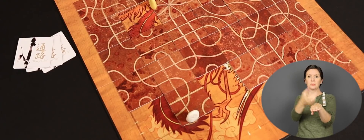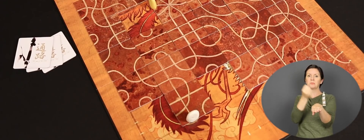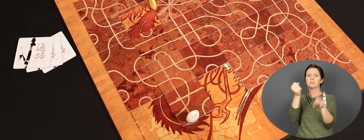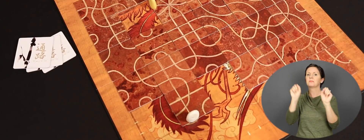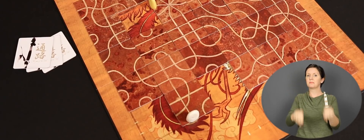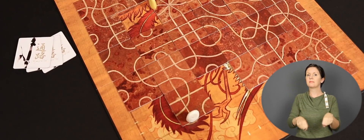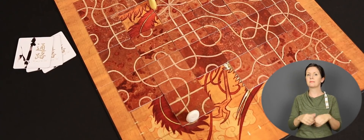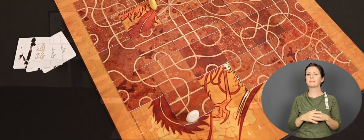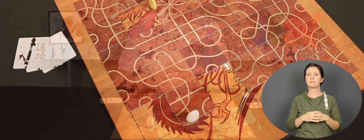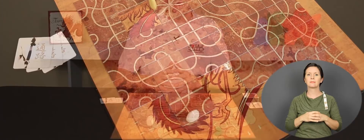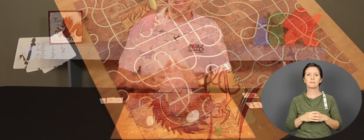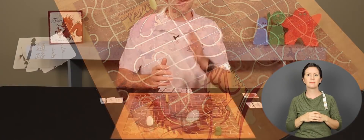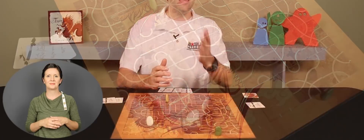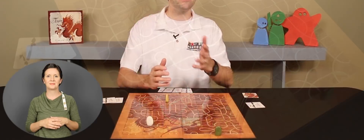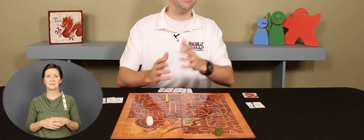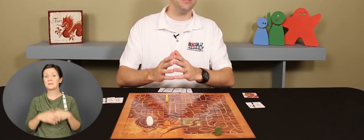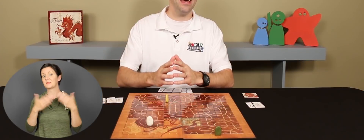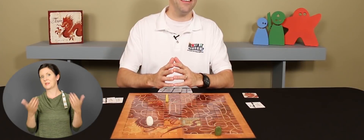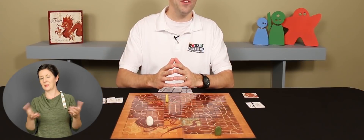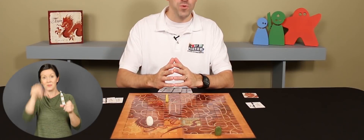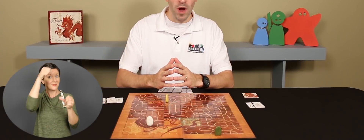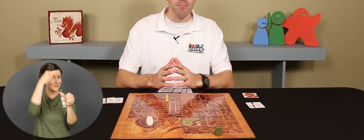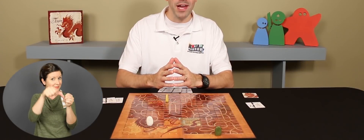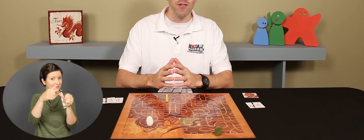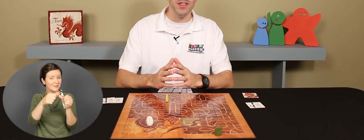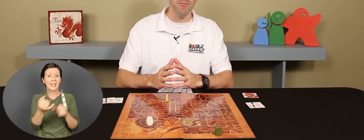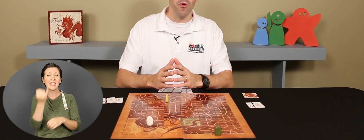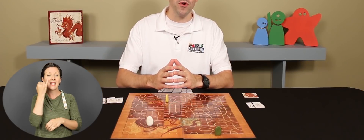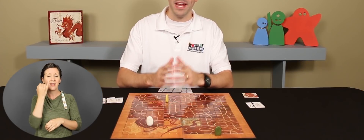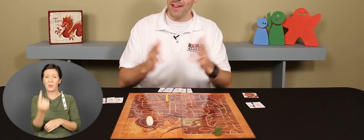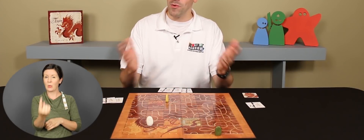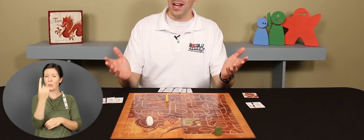there are no tiles left. So as I said, if there’s one player on the board and everyone